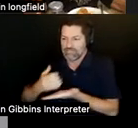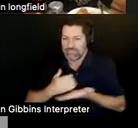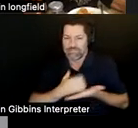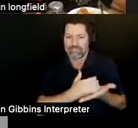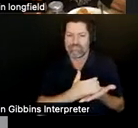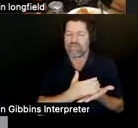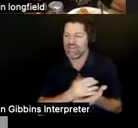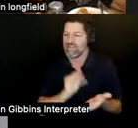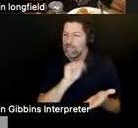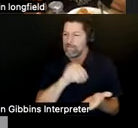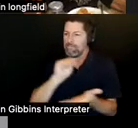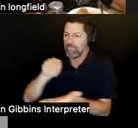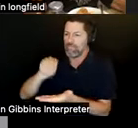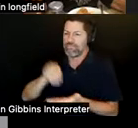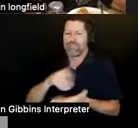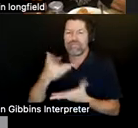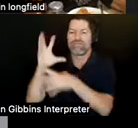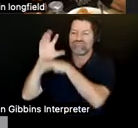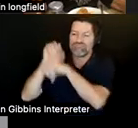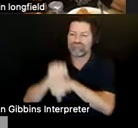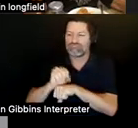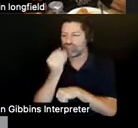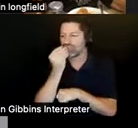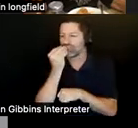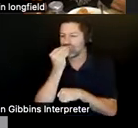foods in this seder plate, so while i've got this image